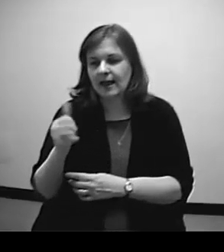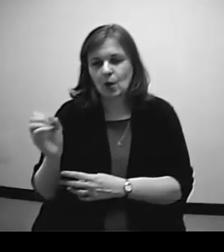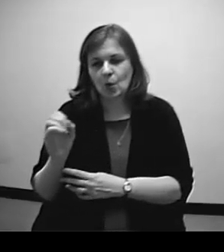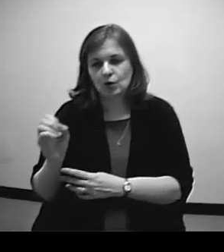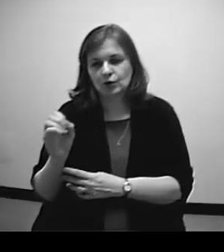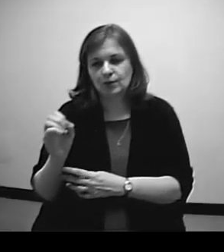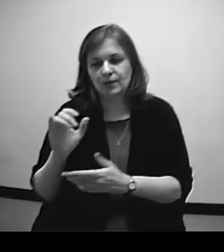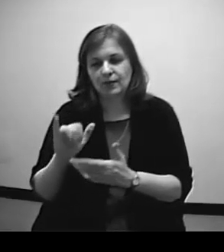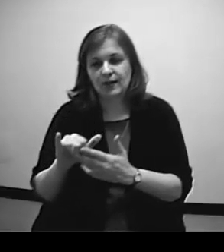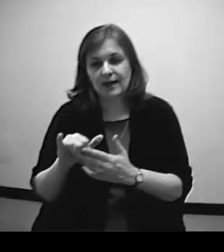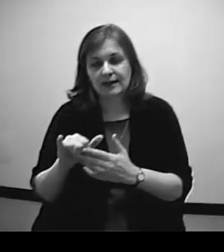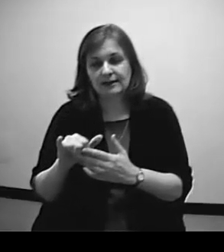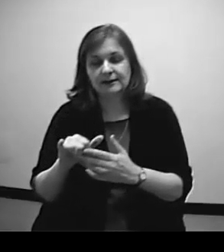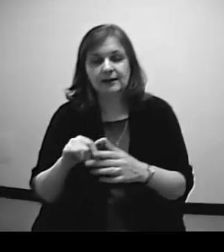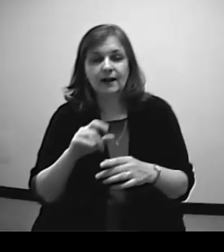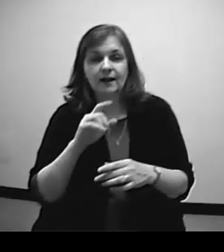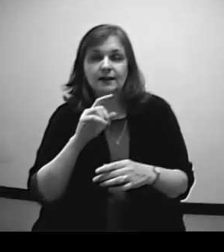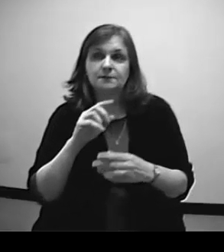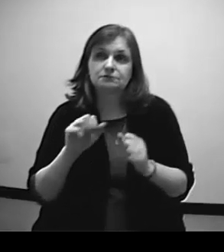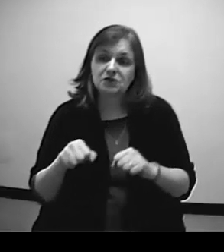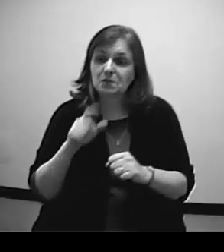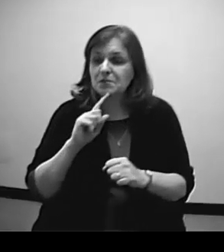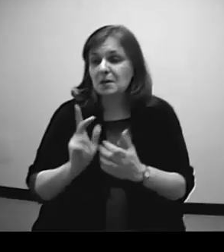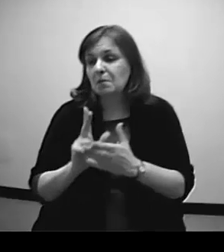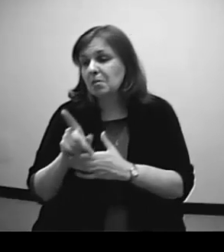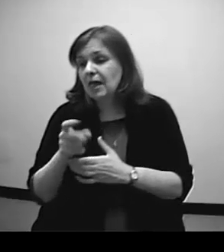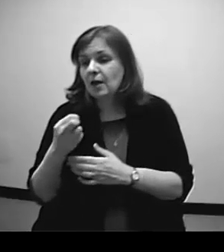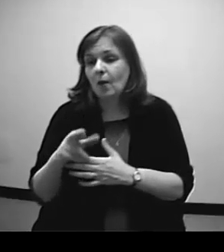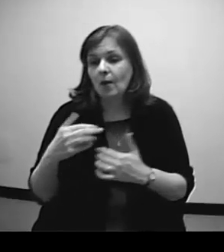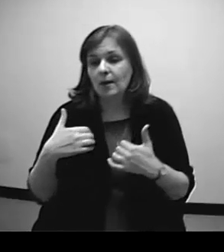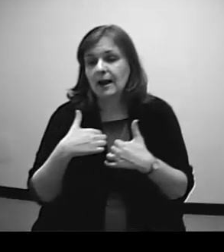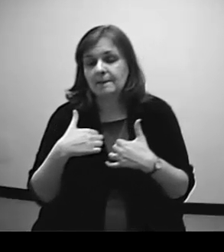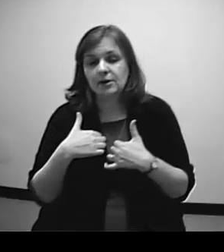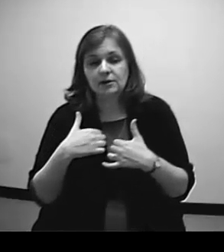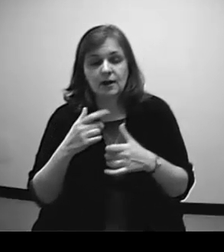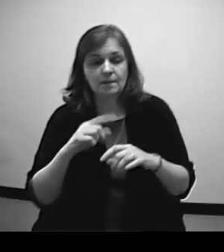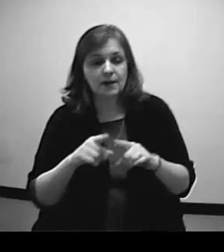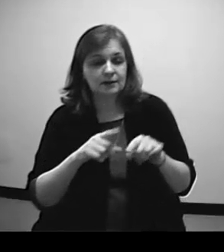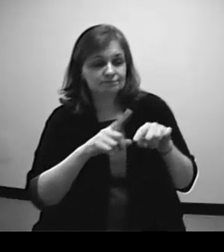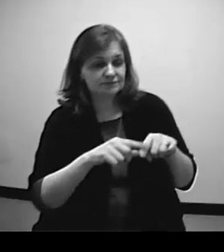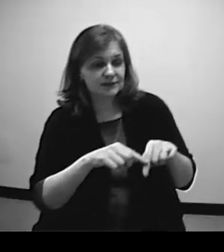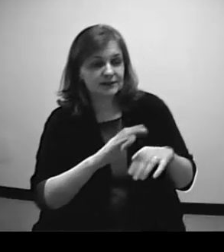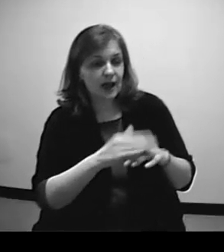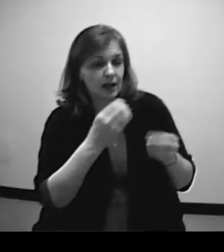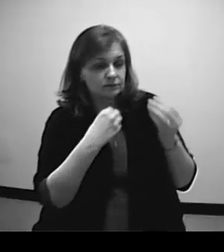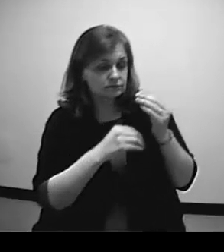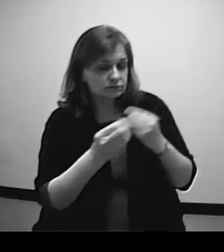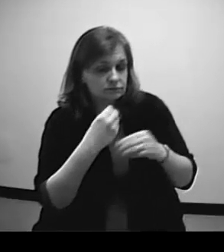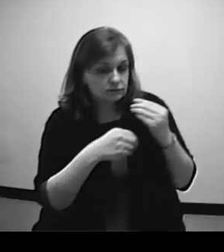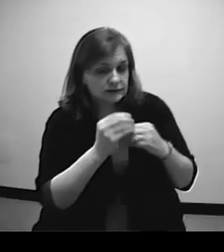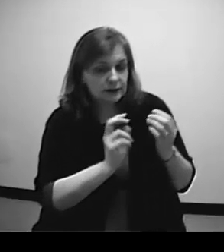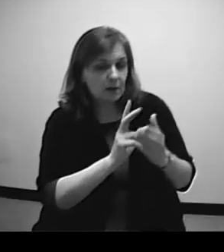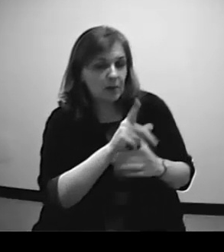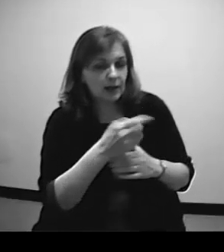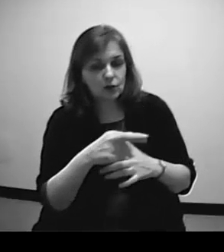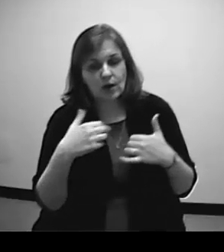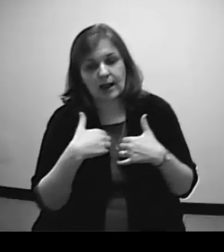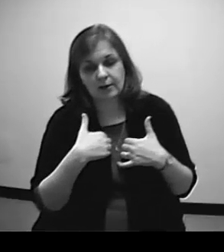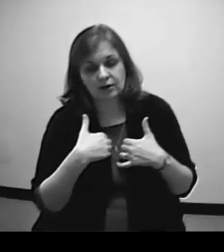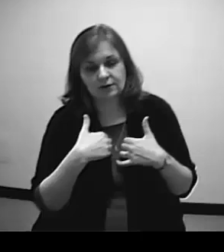gonna be any organism that feeds on plant / animals -- is a plant or an animal and feeds on plants and animals